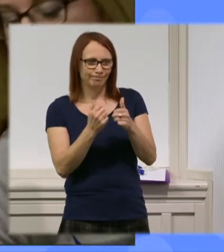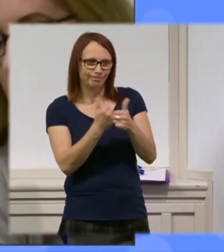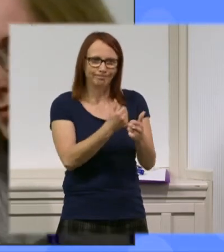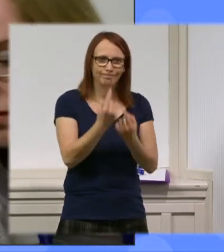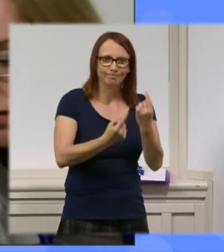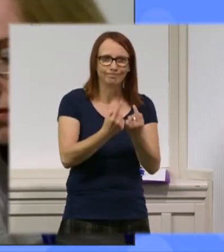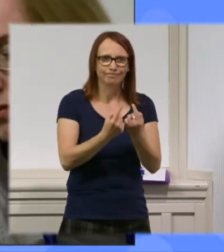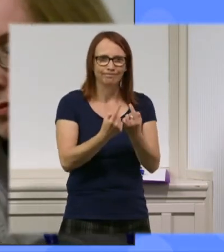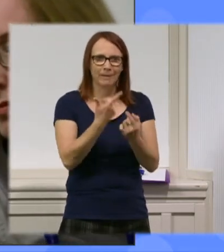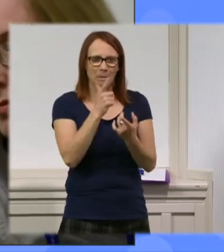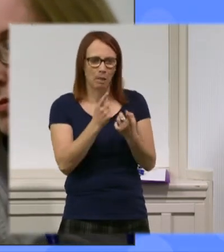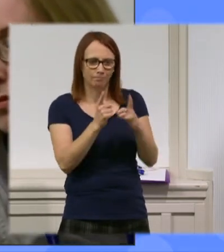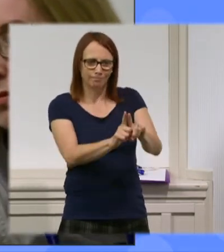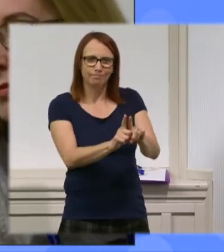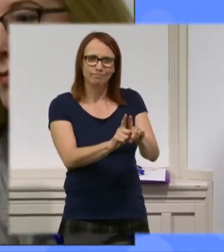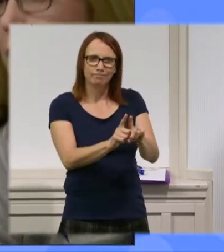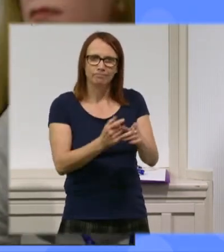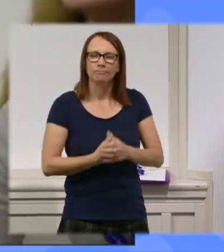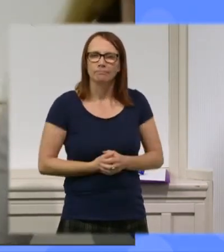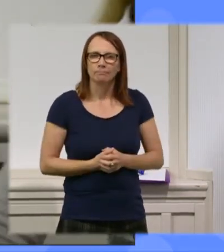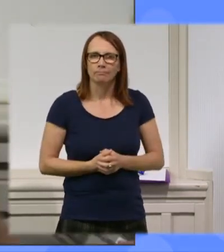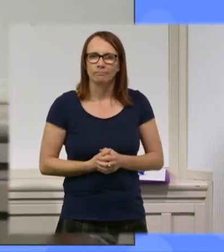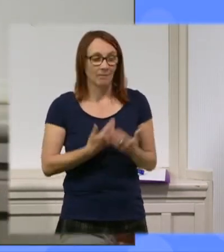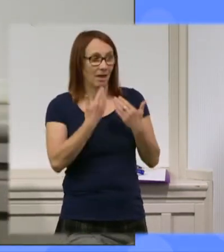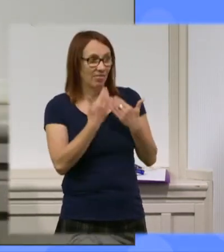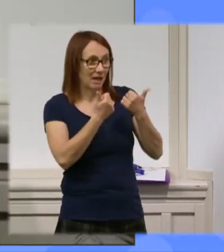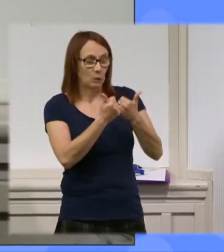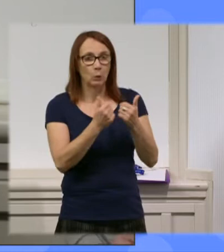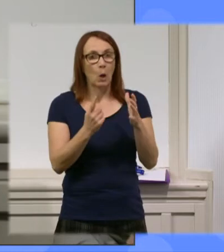thanks Richard thanks for giving that 16 to Angela who are you where you're from